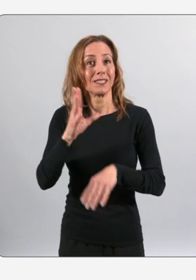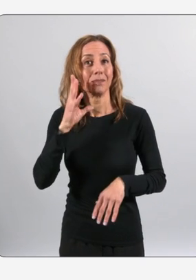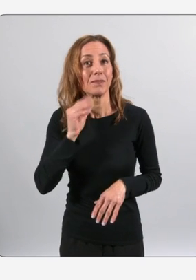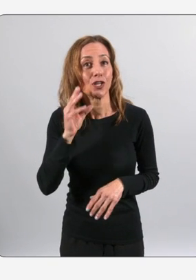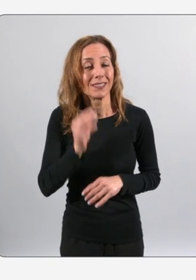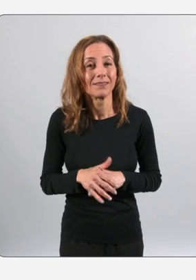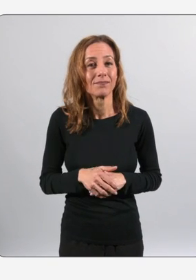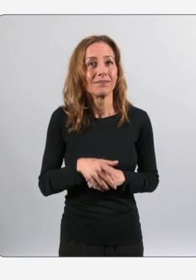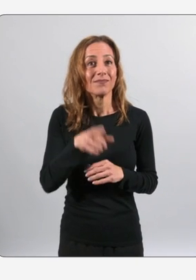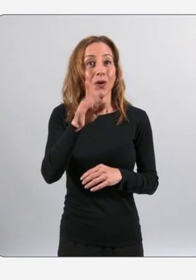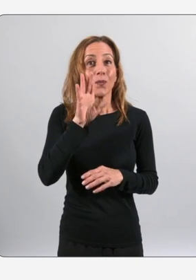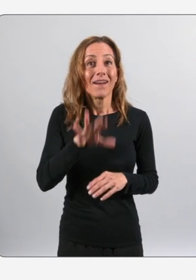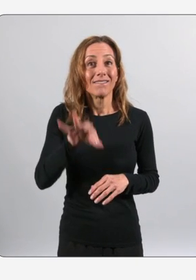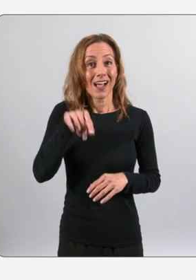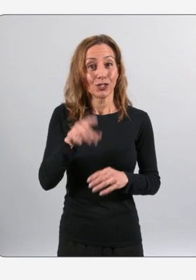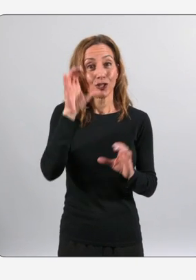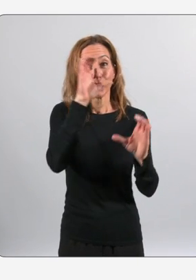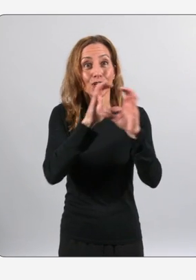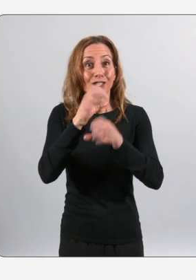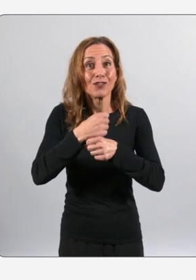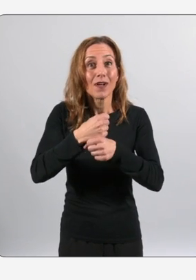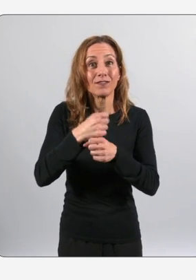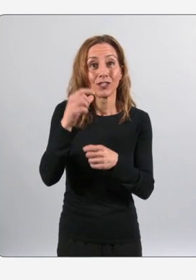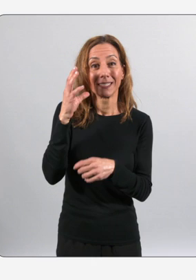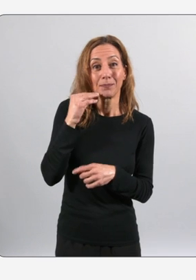You will find this new Search generative experience, or SGE,